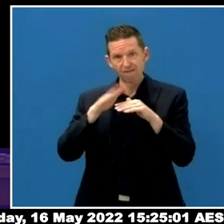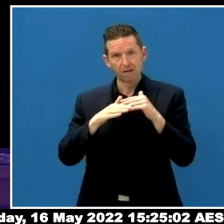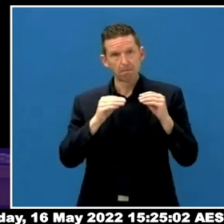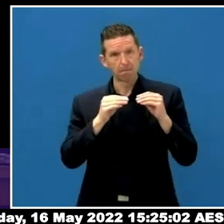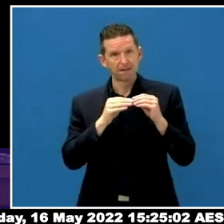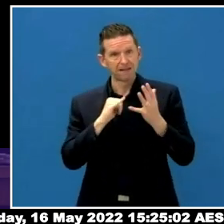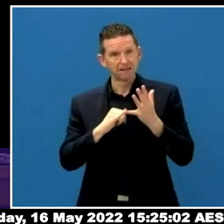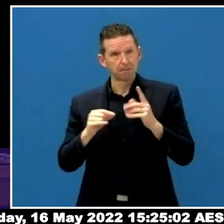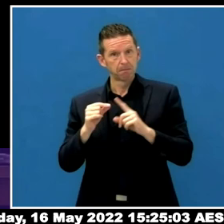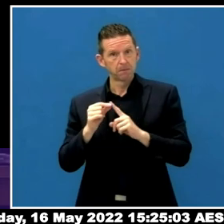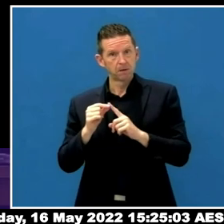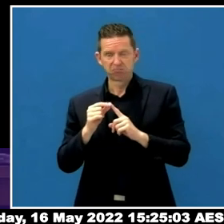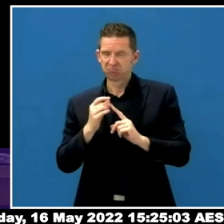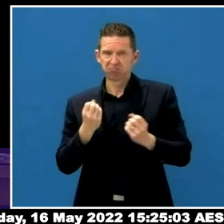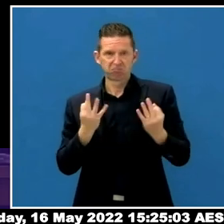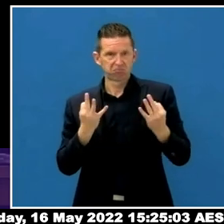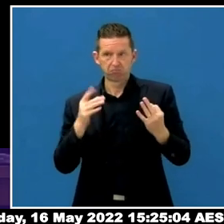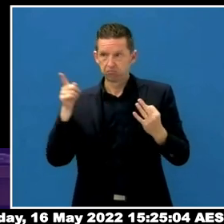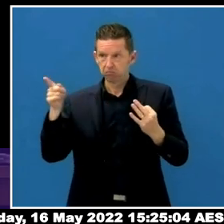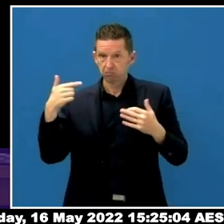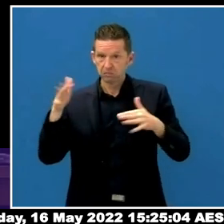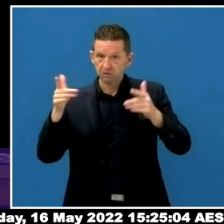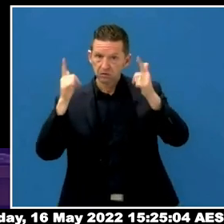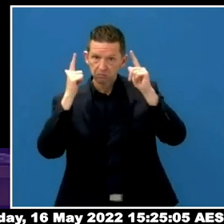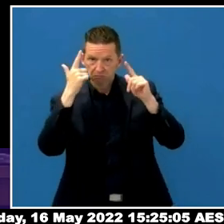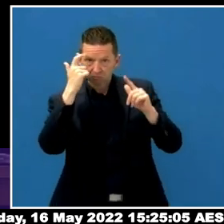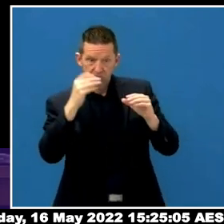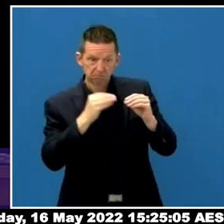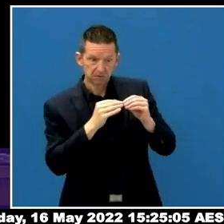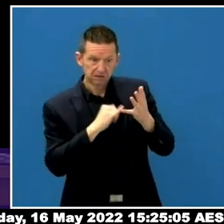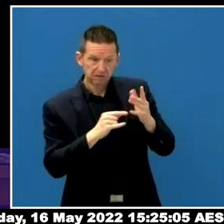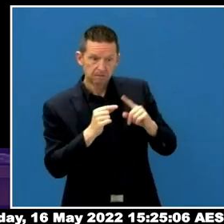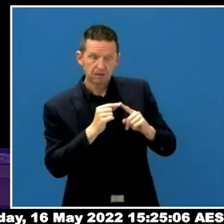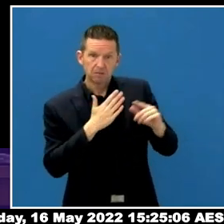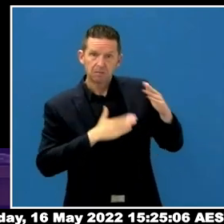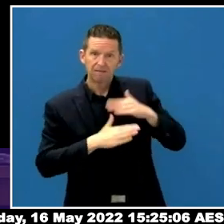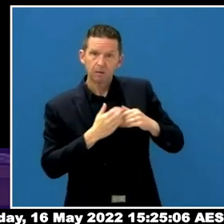No. MR FOGARTY: In any of the time he was there in those three years?